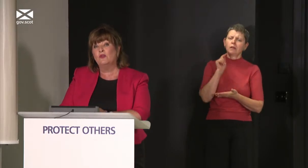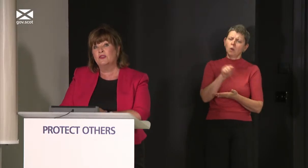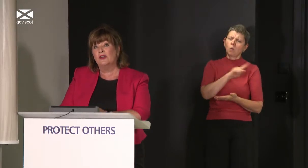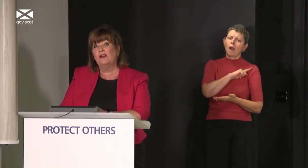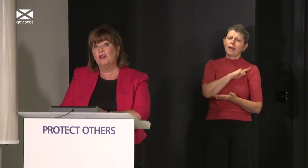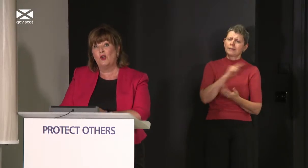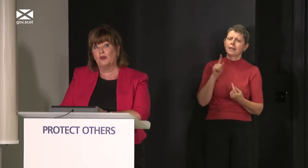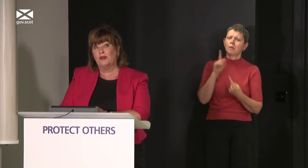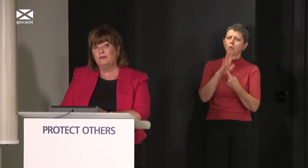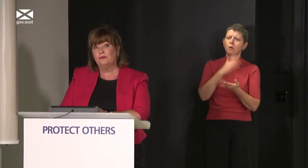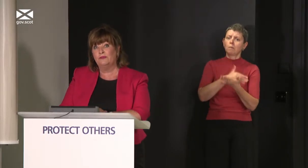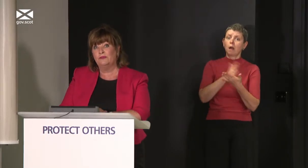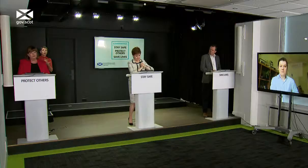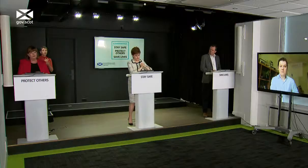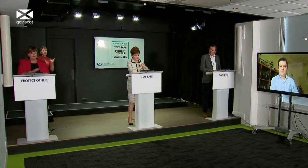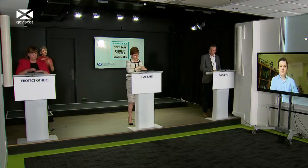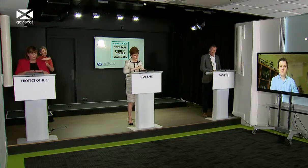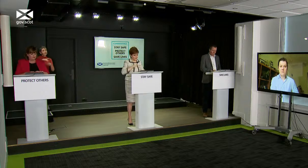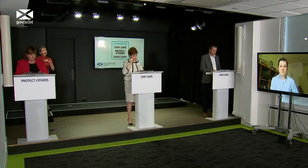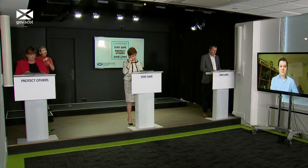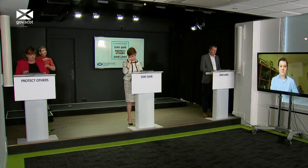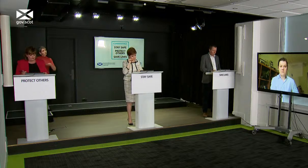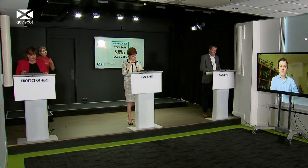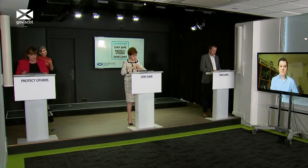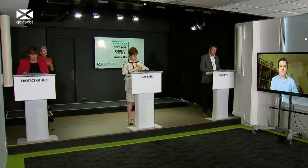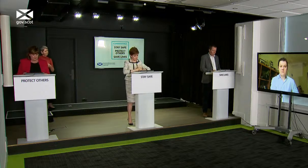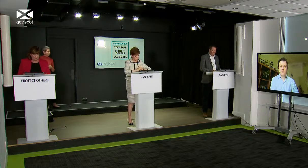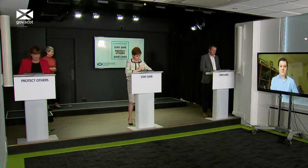also our economy. Scott Macnab from the Scotsman.